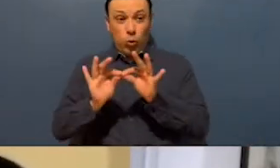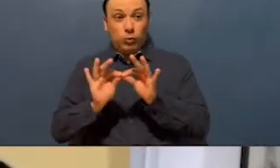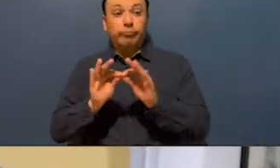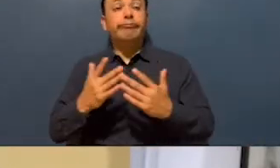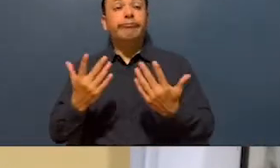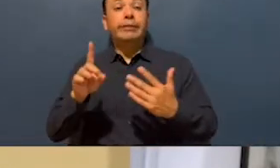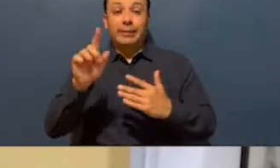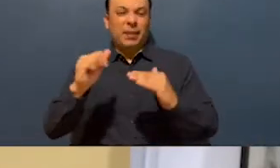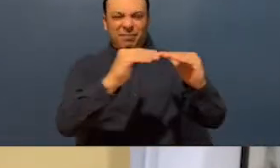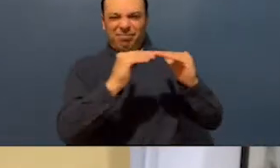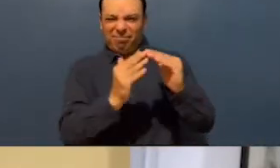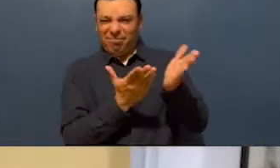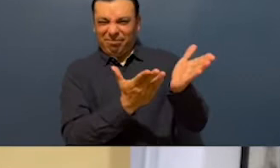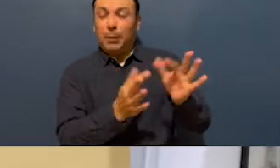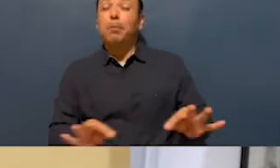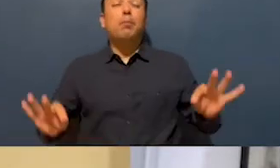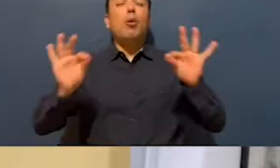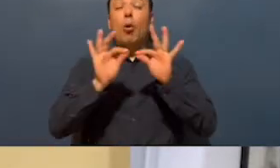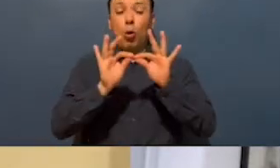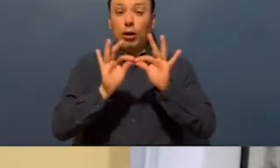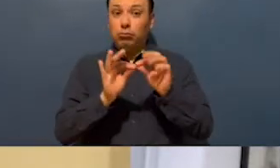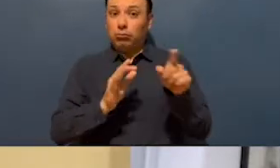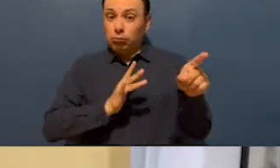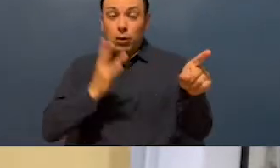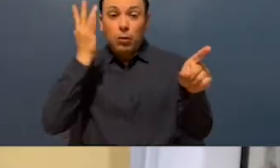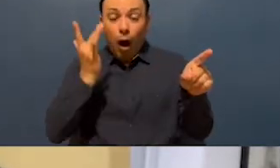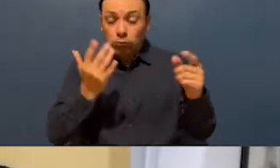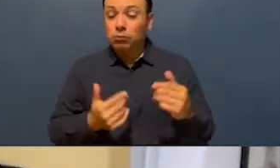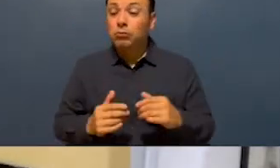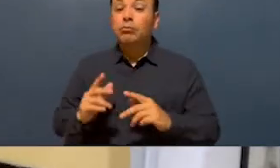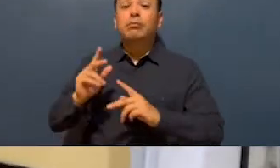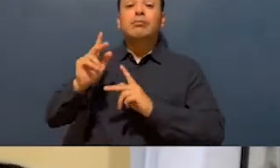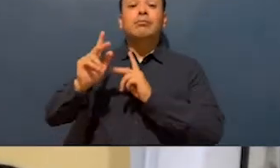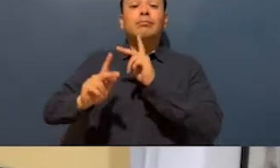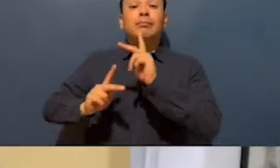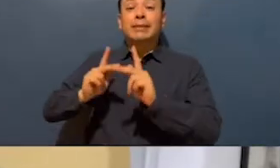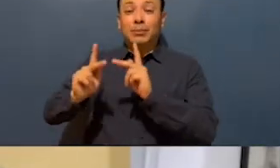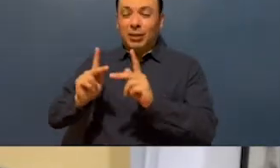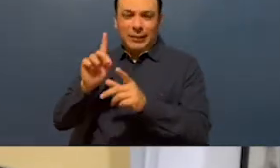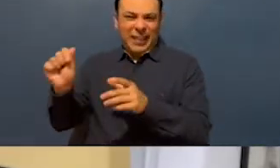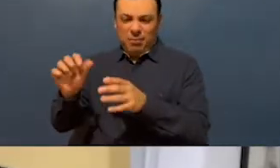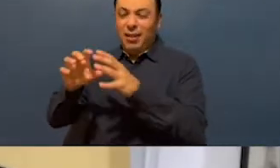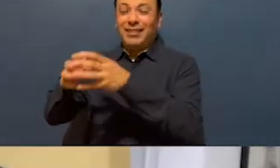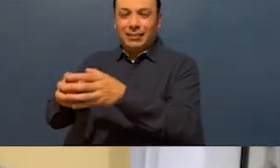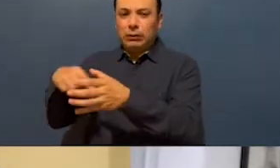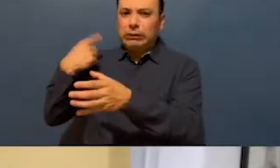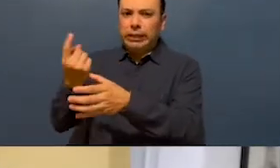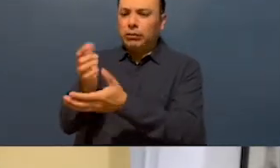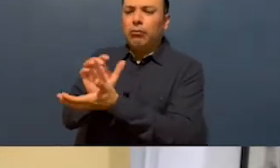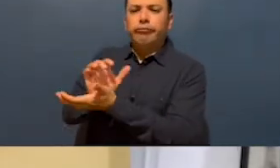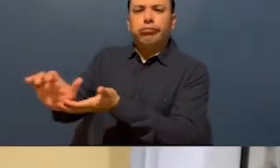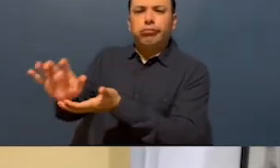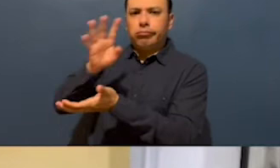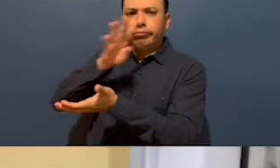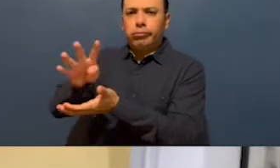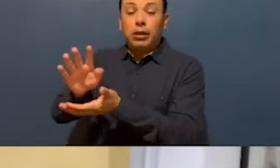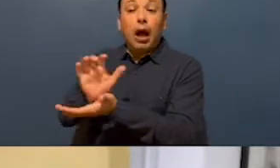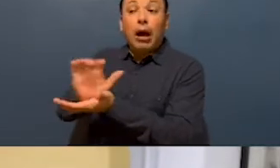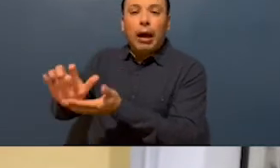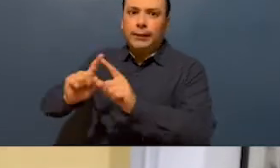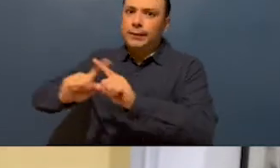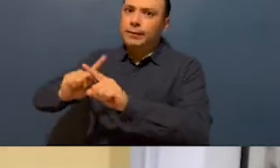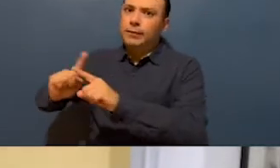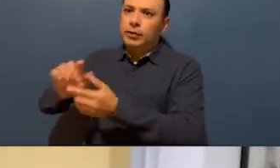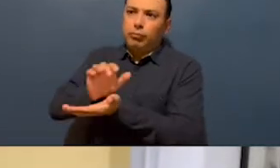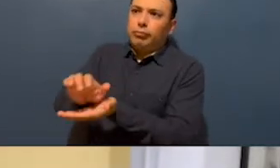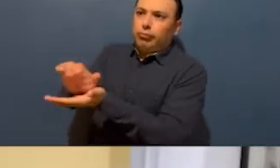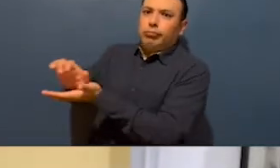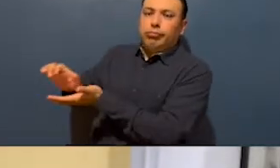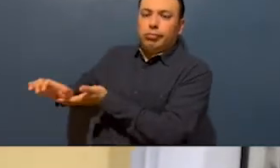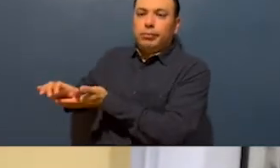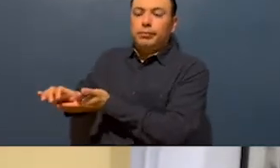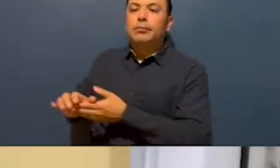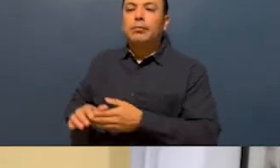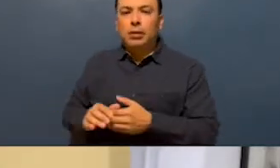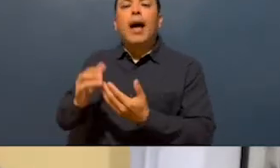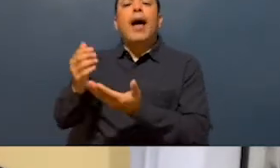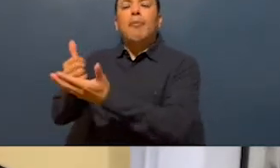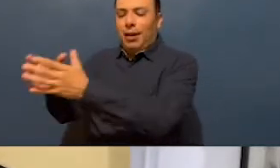is that it amplifies multi-marginalized disabled folks -- it centers us and it also allows a deeper